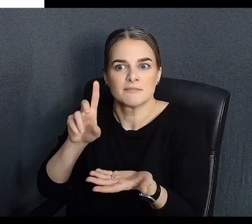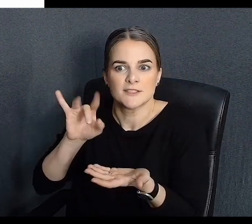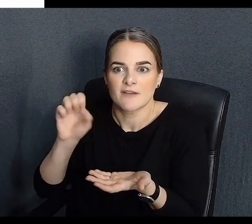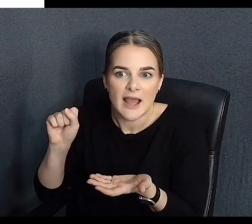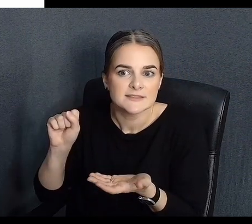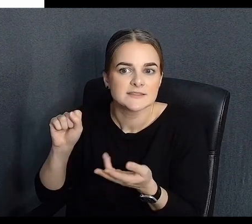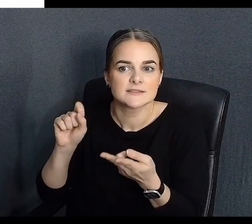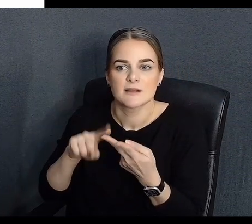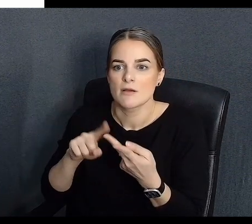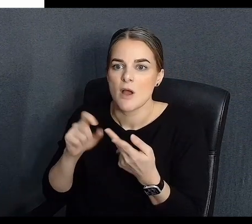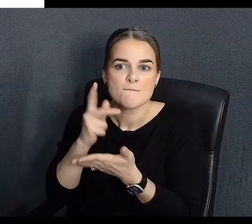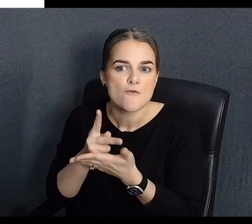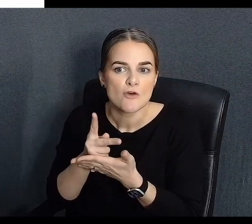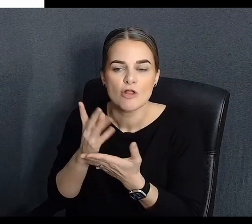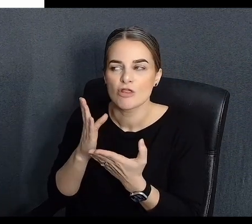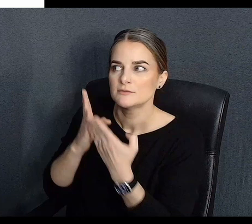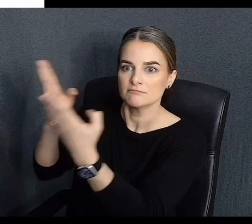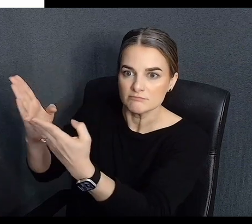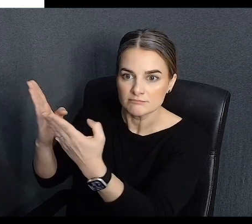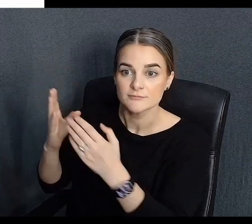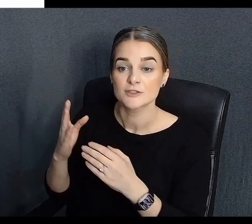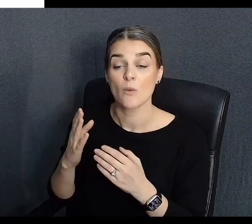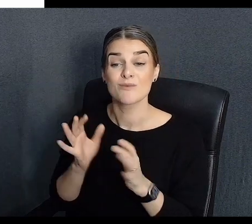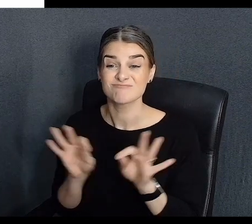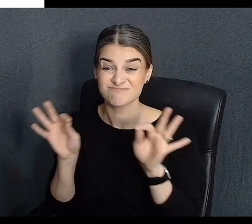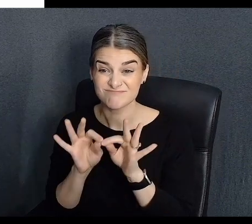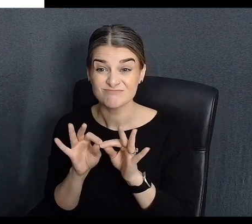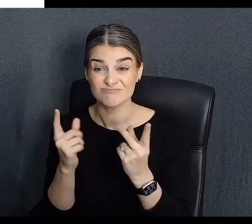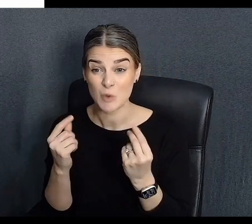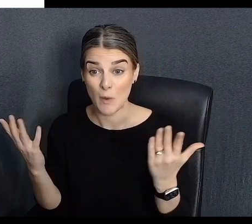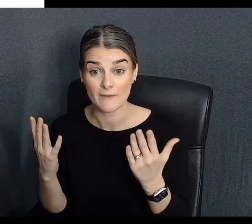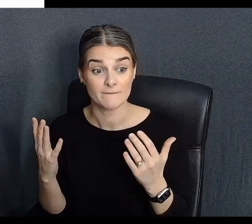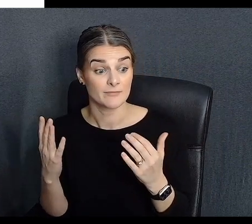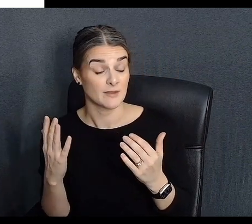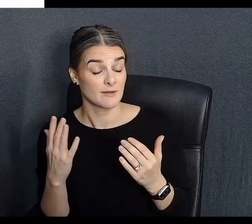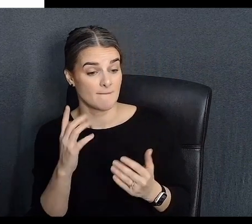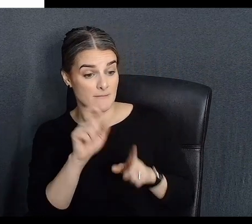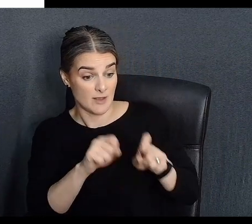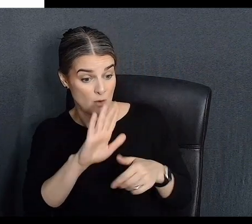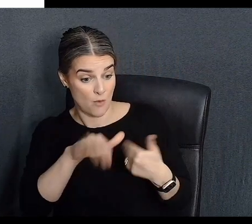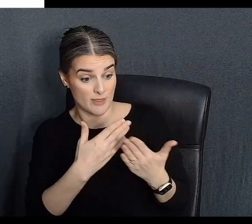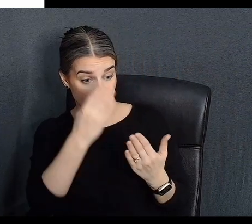So it's good to get all that information up front. What's also needed is a doctor's prescription, or a certificate